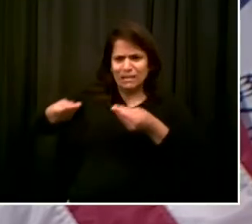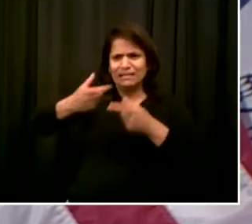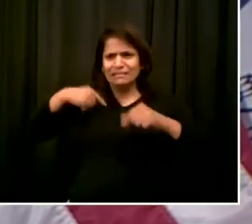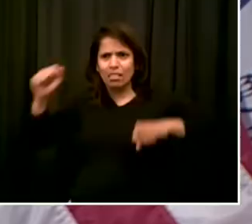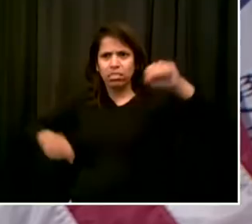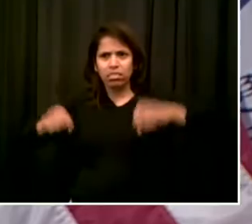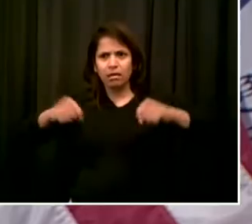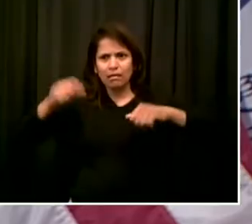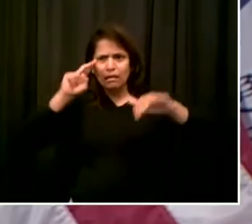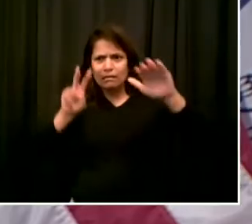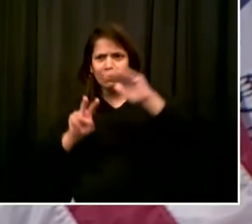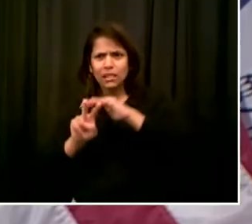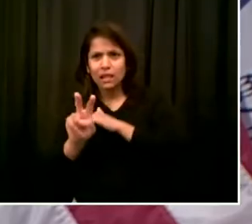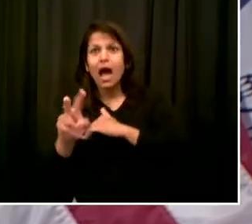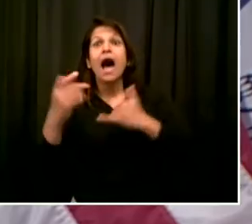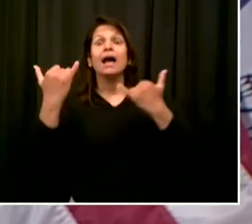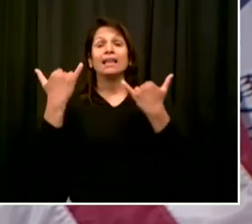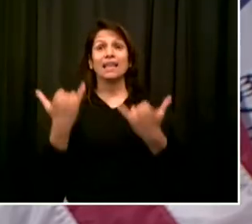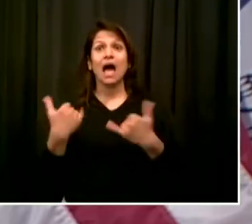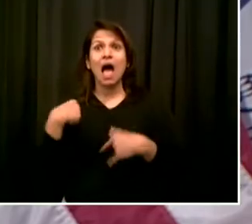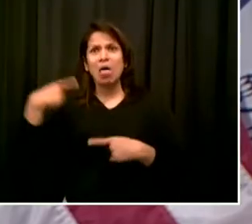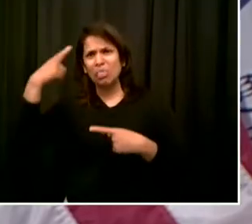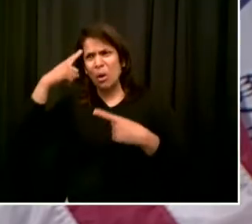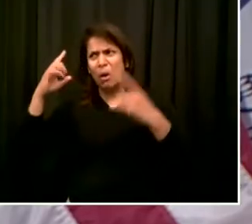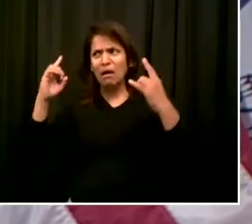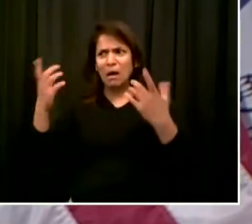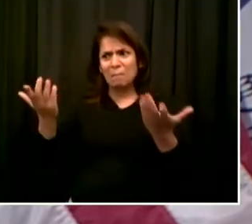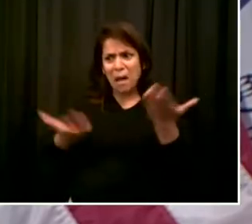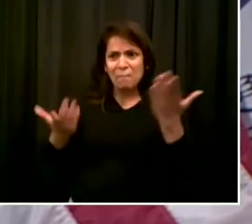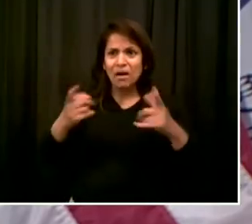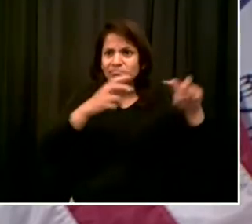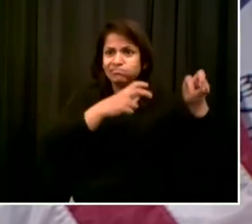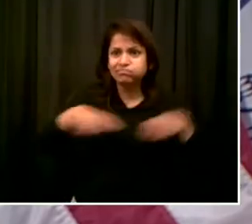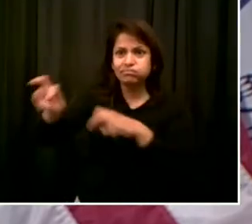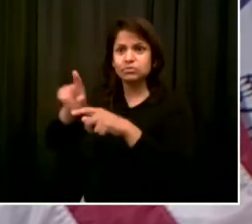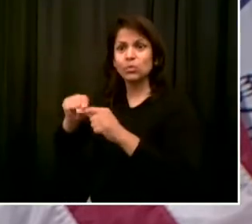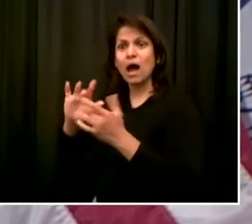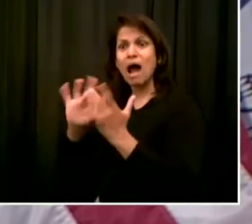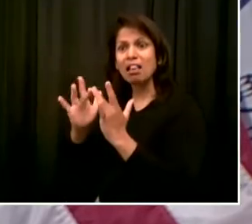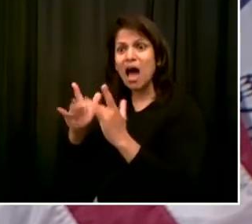AINPRIL, WE DID NOT KNOW AT ALL WHAT THE SUMMER WOULD LOOK LIKE. WE THOUGHT THERE WOULD E BNO